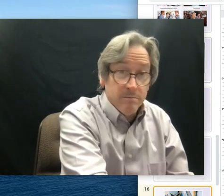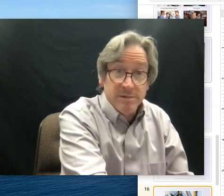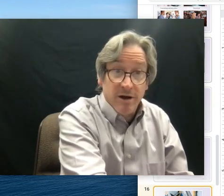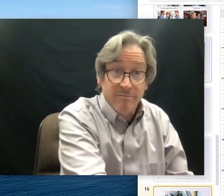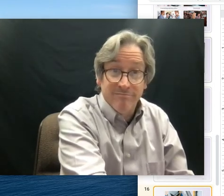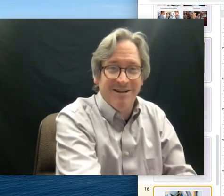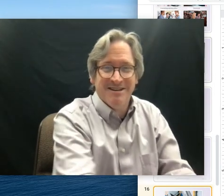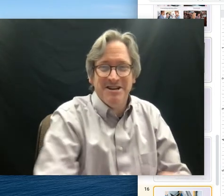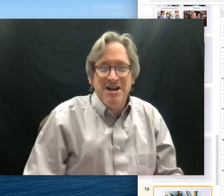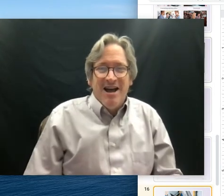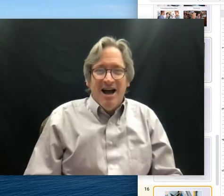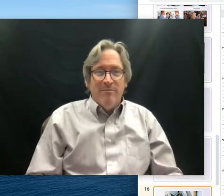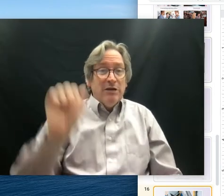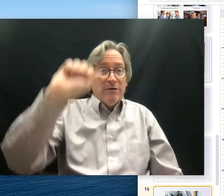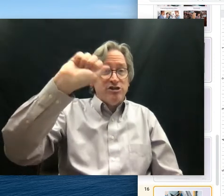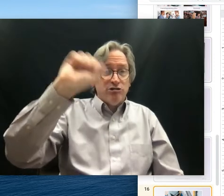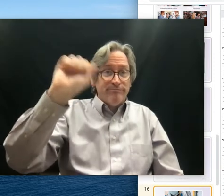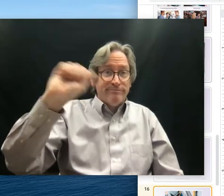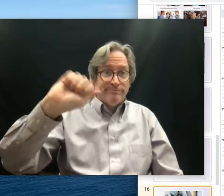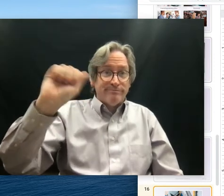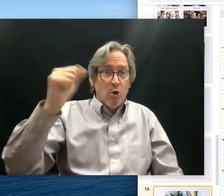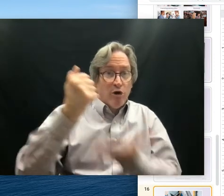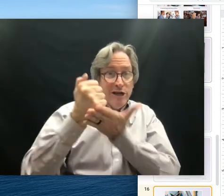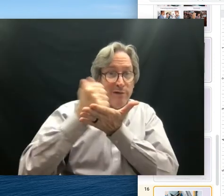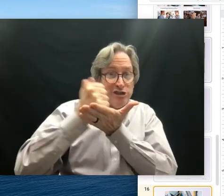sorry eraser or eraser